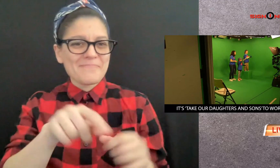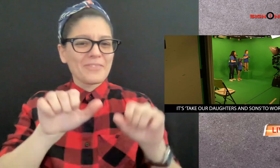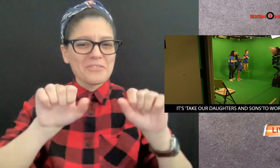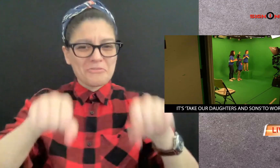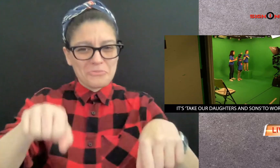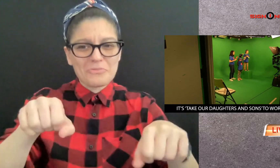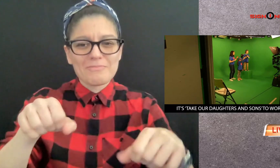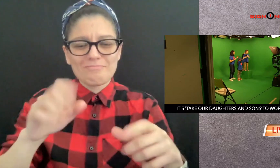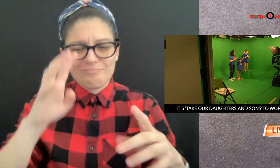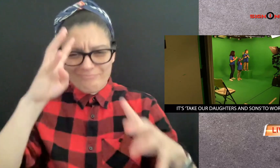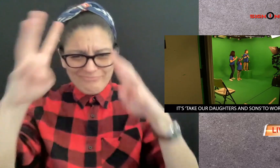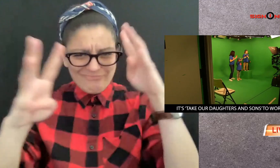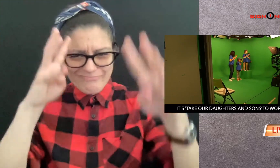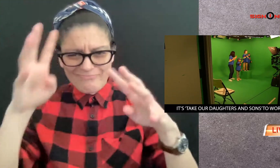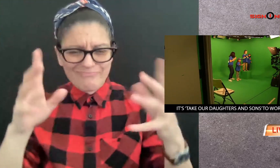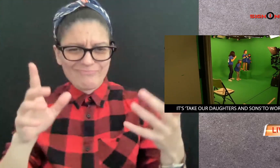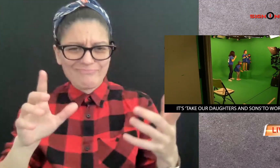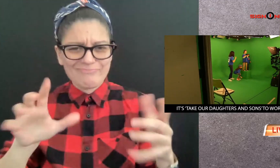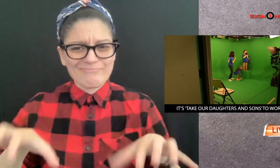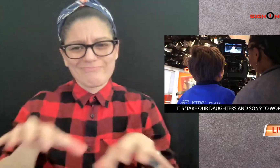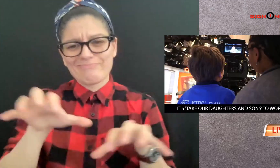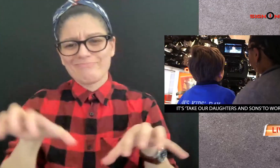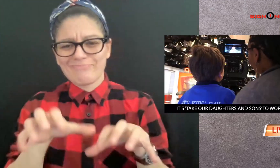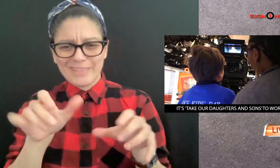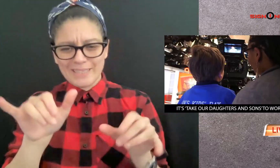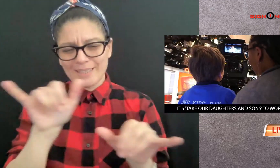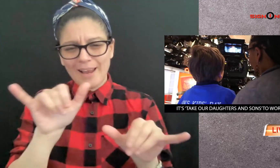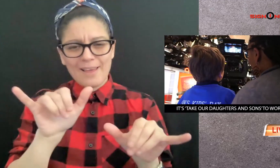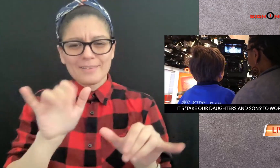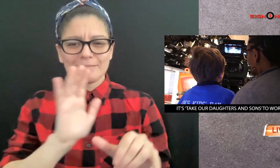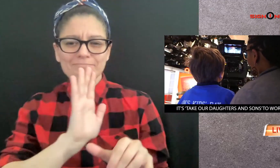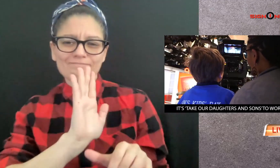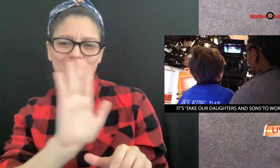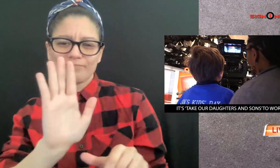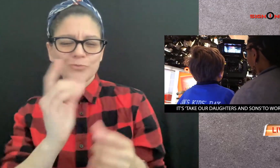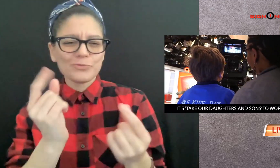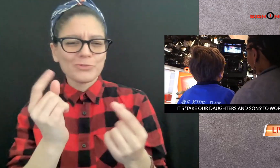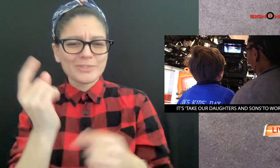if you're a parent working from home you could create activities